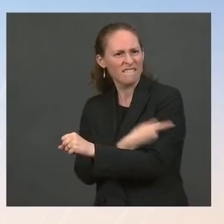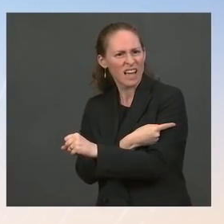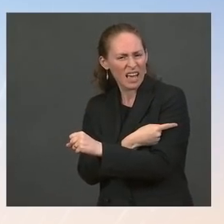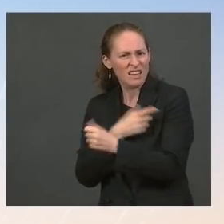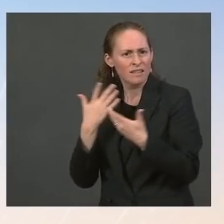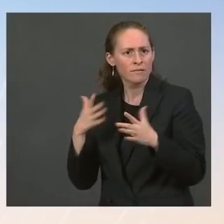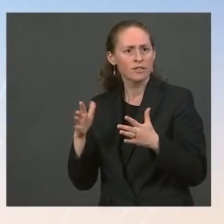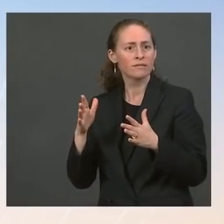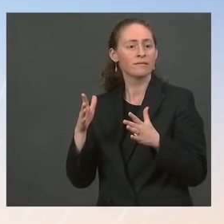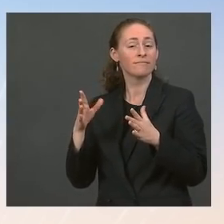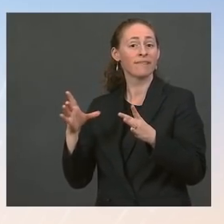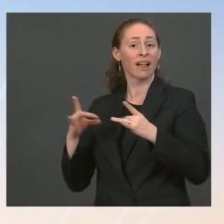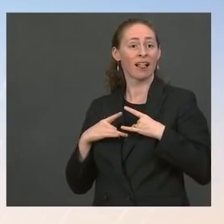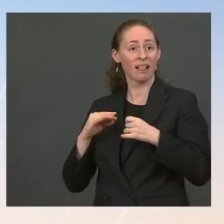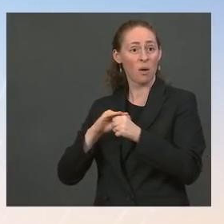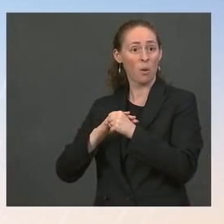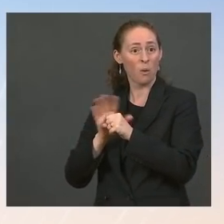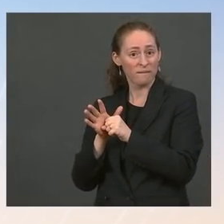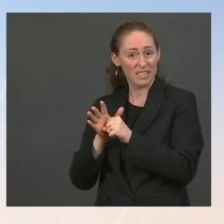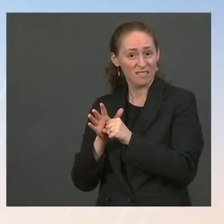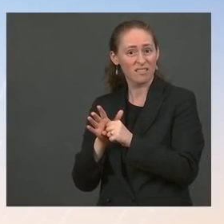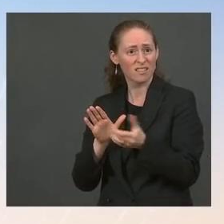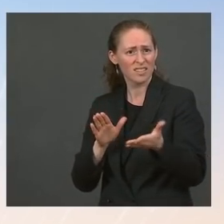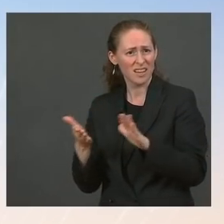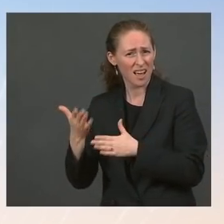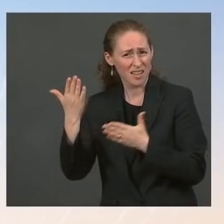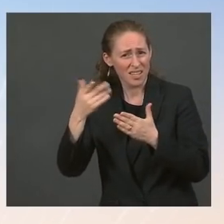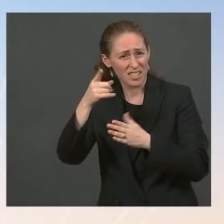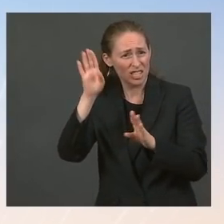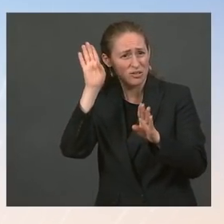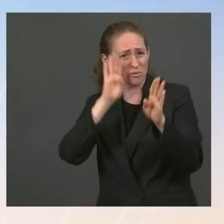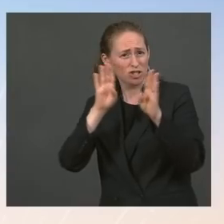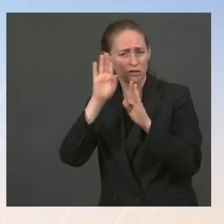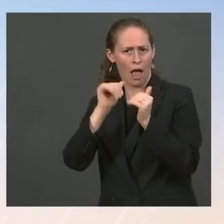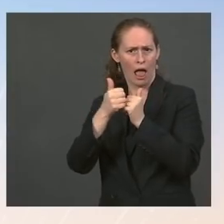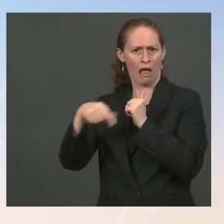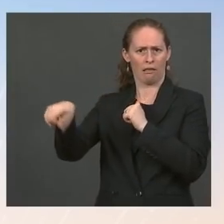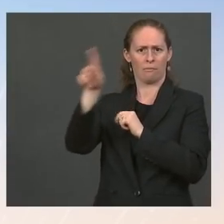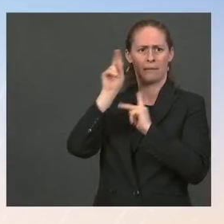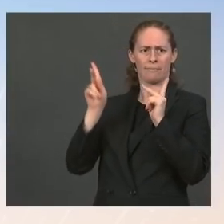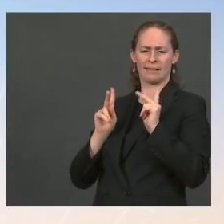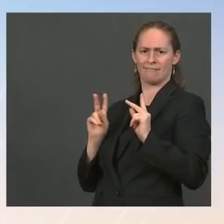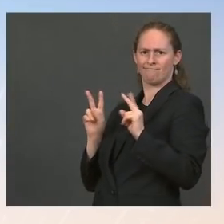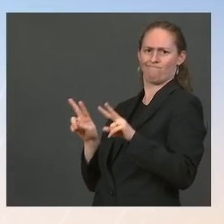any concerns about how that will be interpreted publicly? Or how does that affect the message from the White House